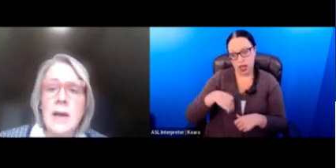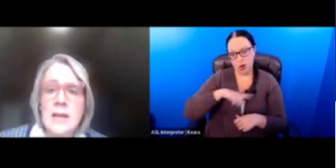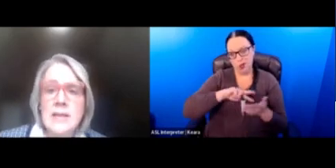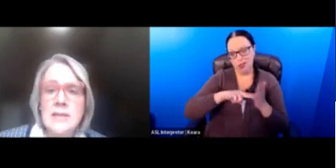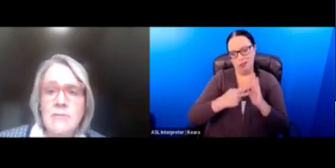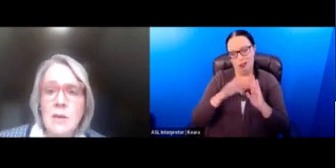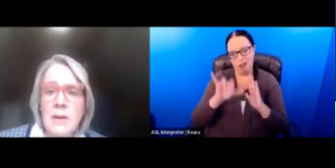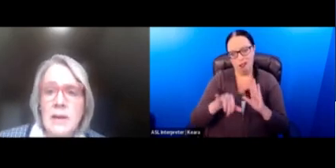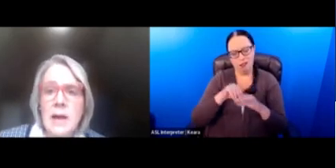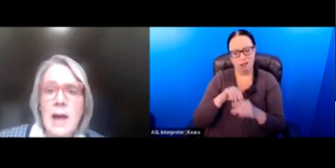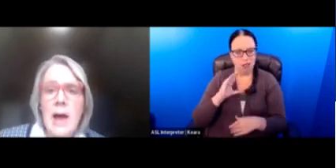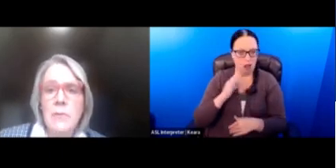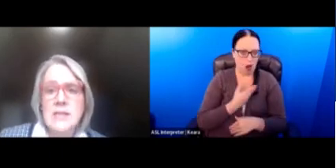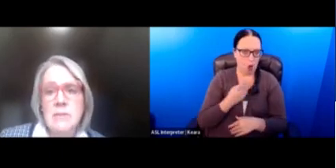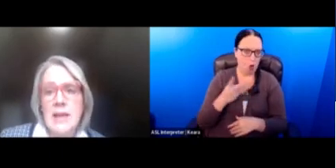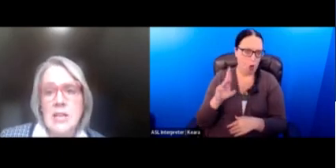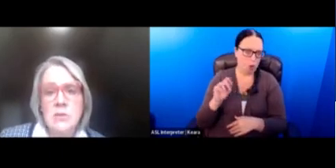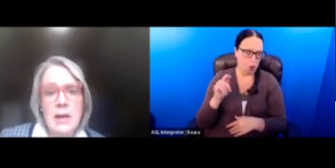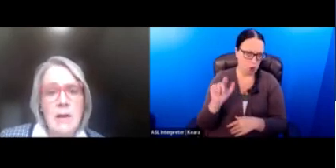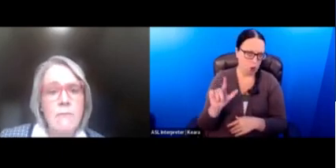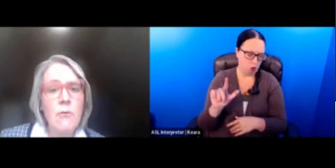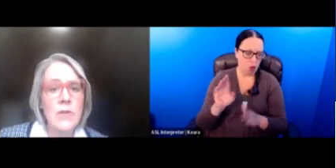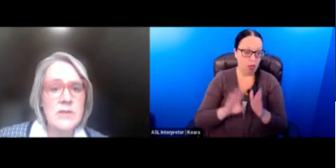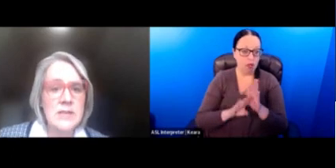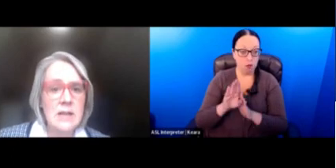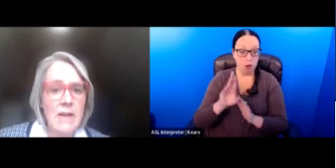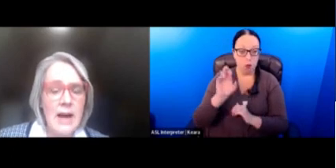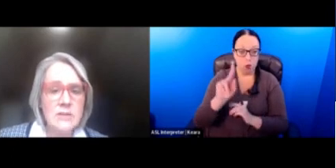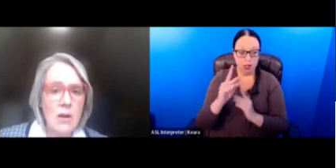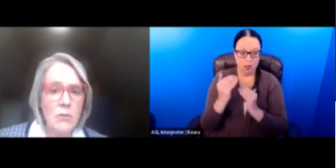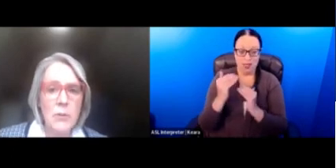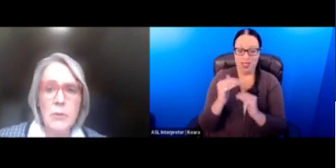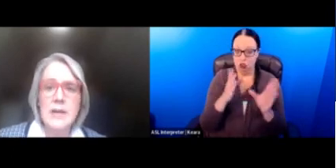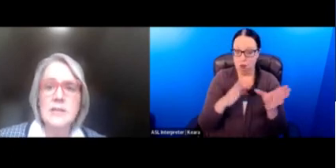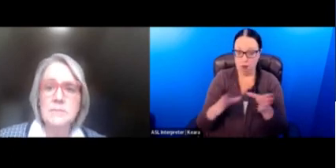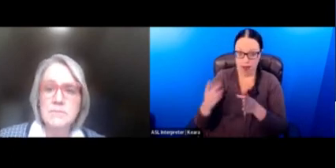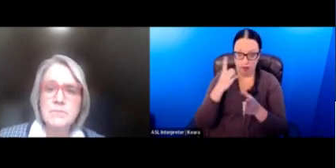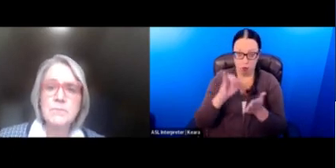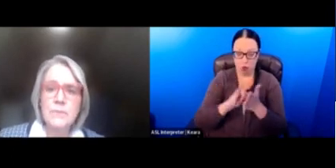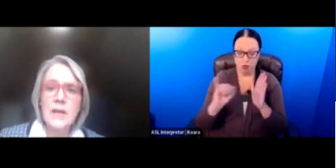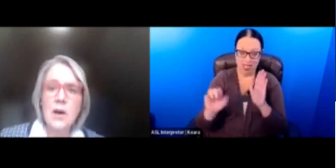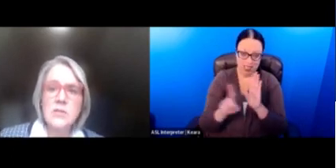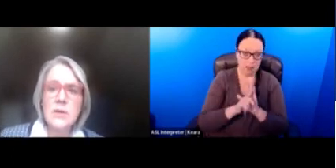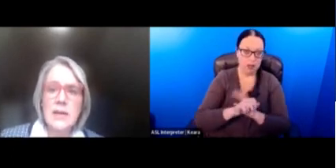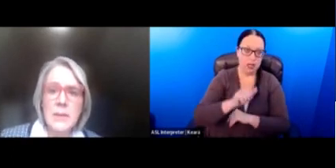risk mitigation plan for those identified tolerable risk. And also keeping that risk